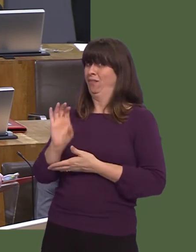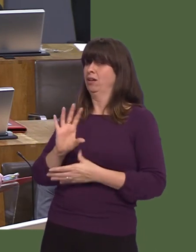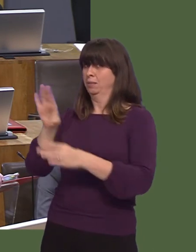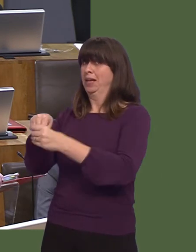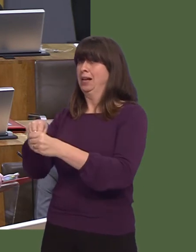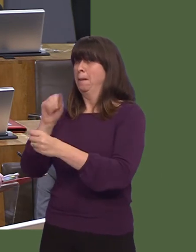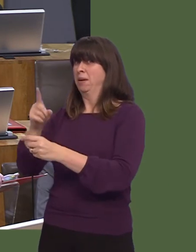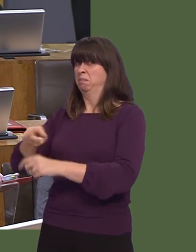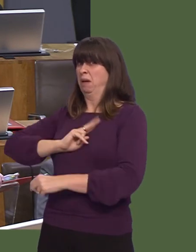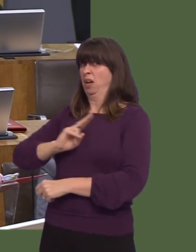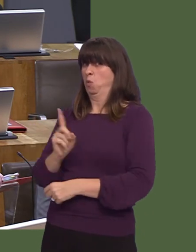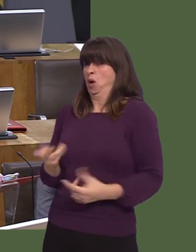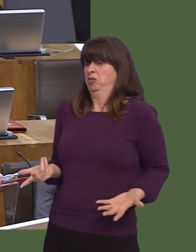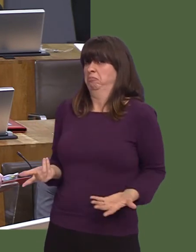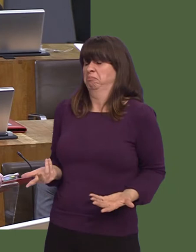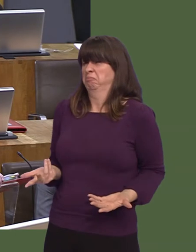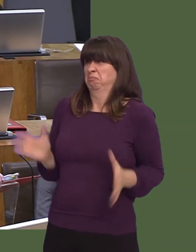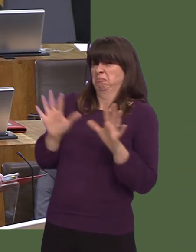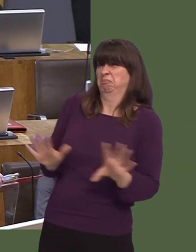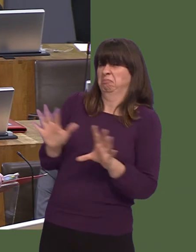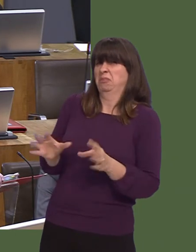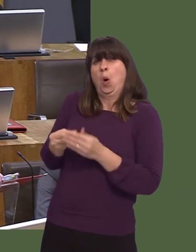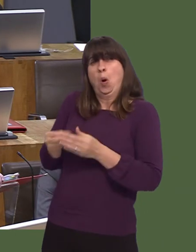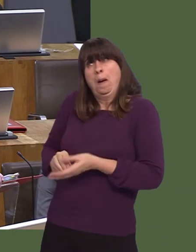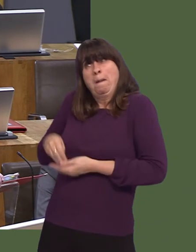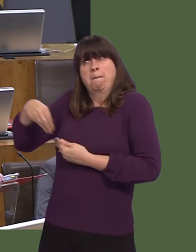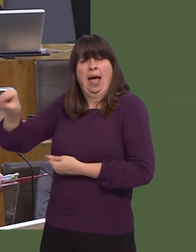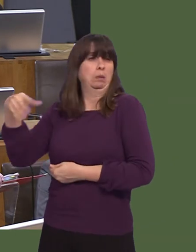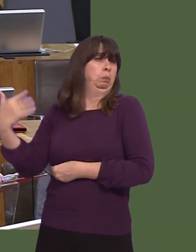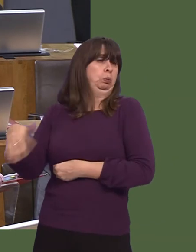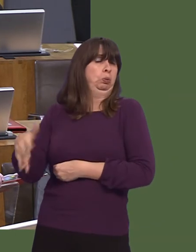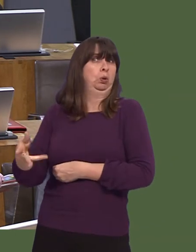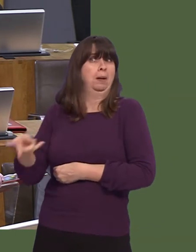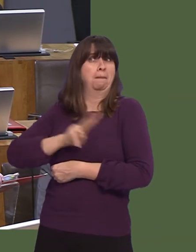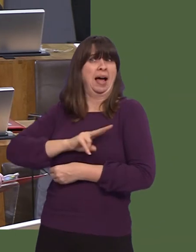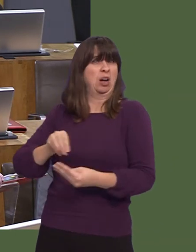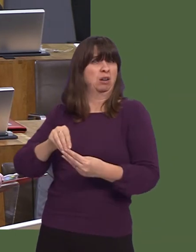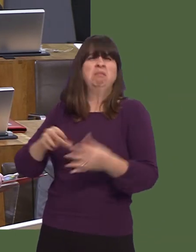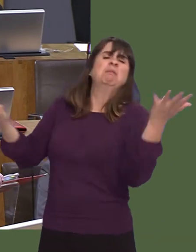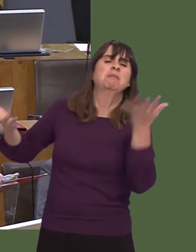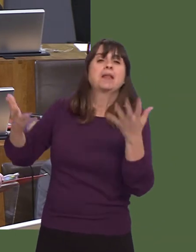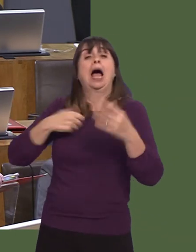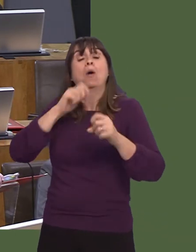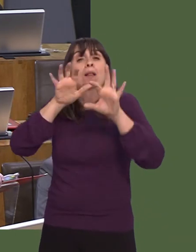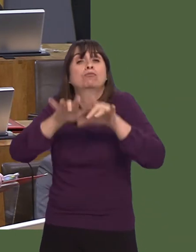for us?' It wasn't clear what it delivered for what it cost us, but what I'll do is I'll write to the Member with more details, just to inform him of the reasoning behind that